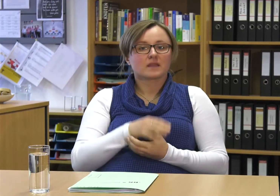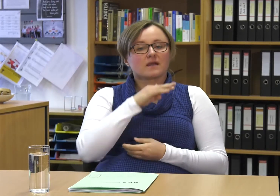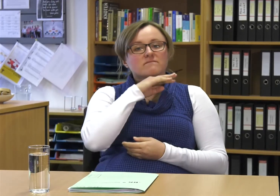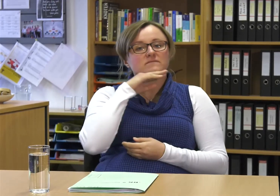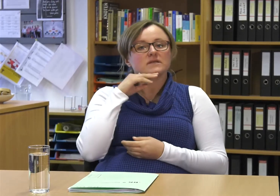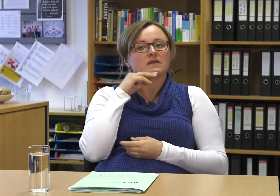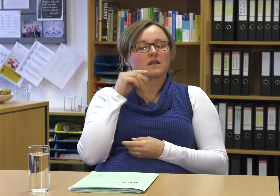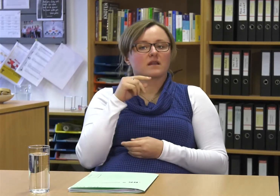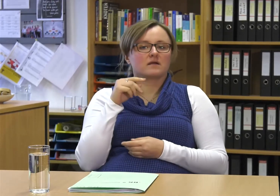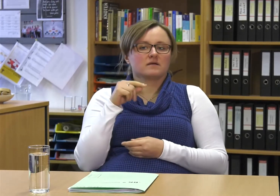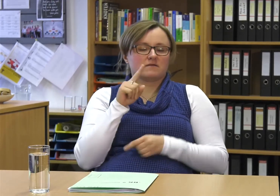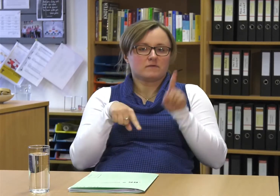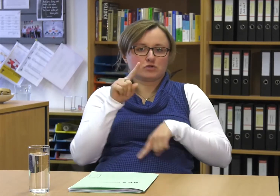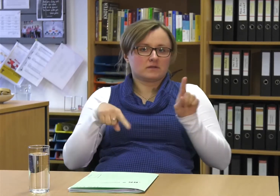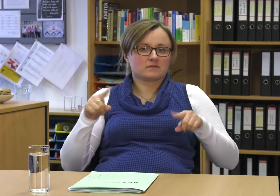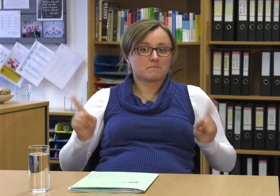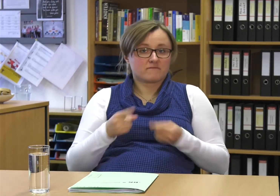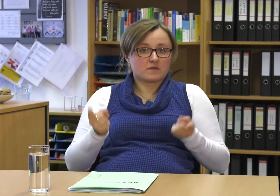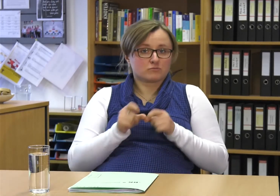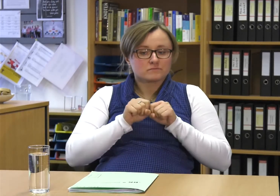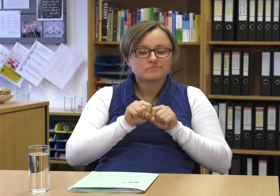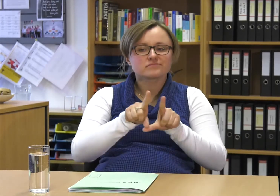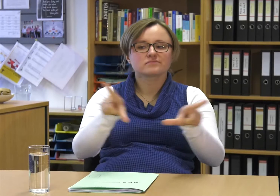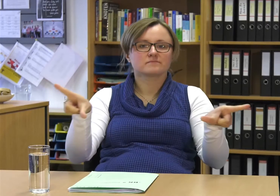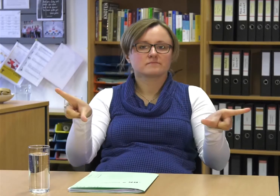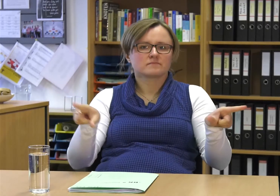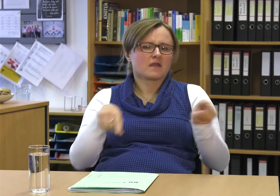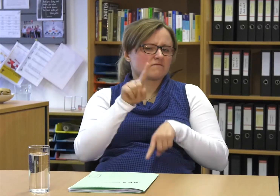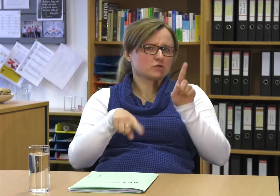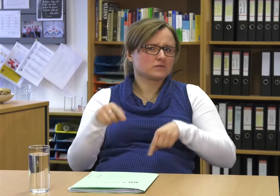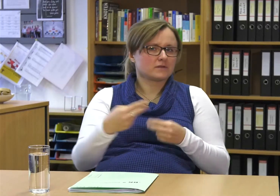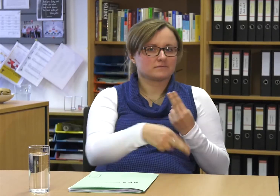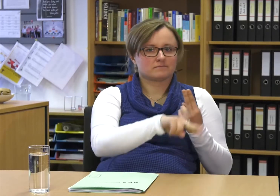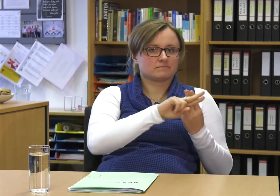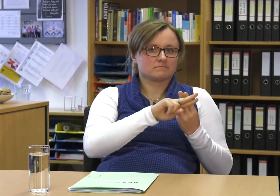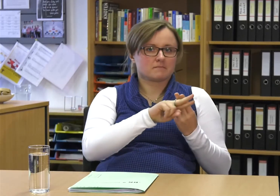I've submitted many applications. The feedback was varied.